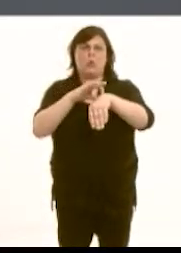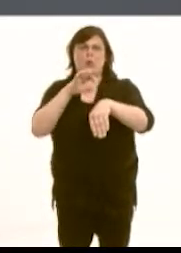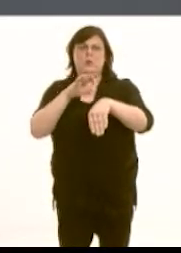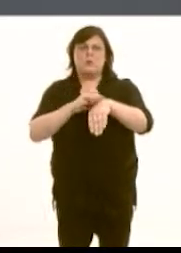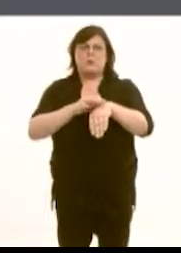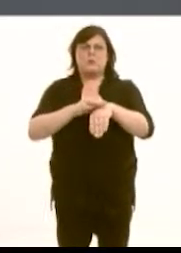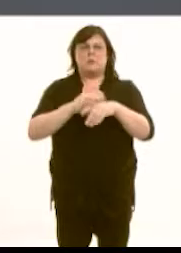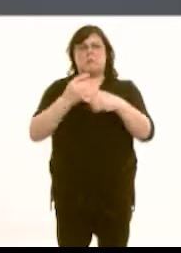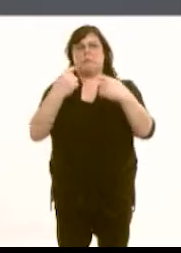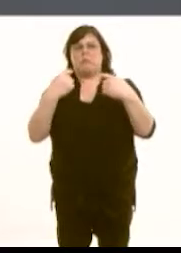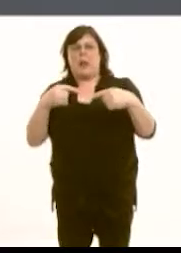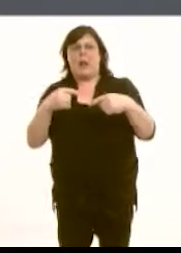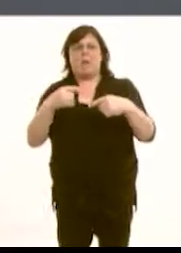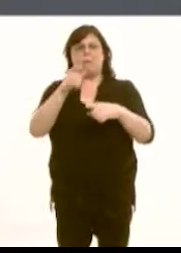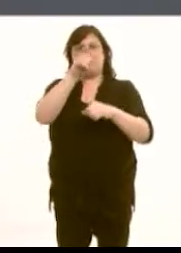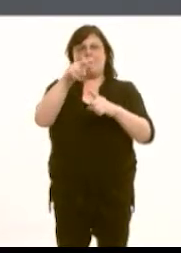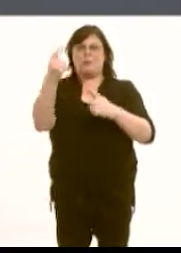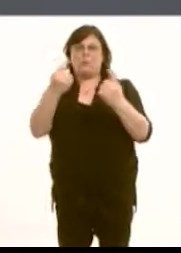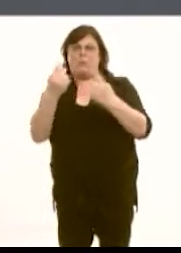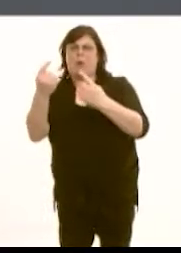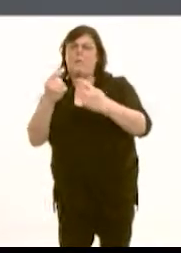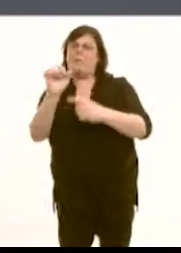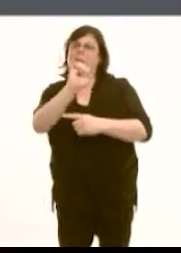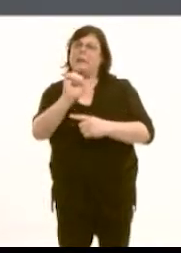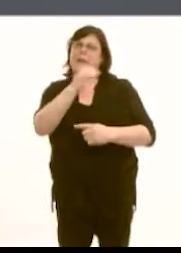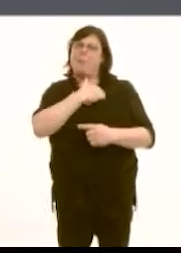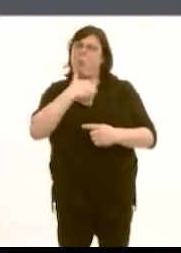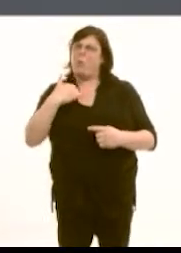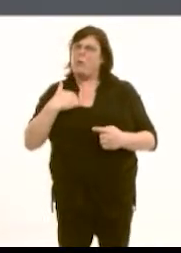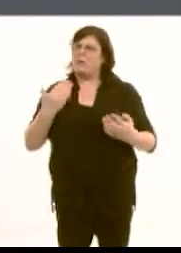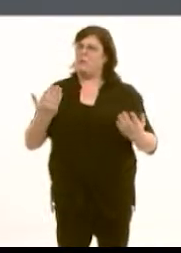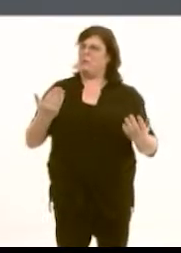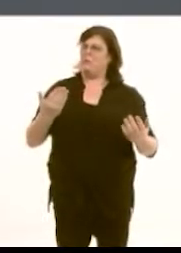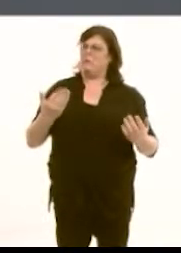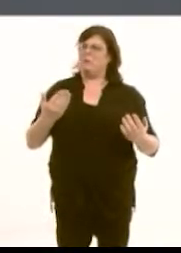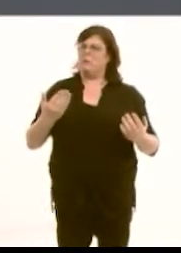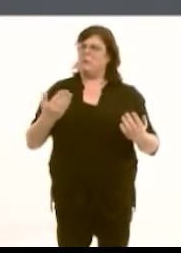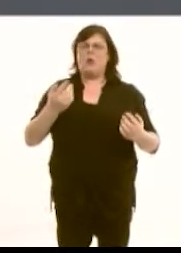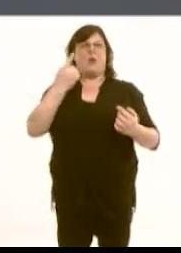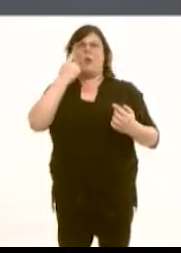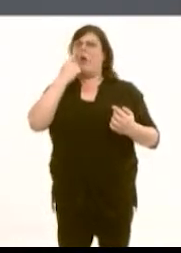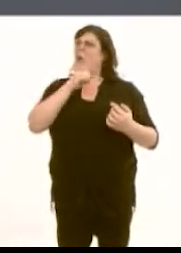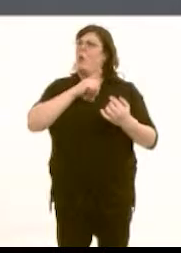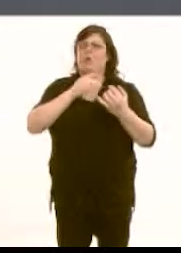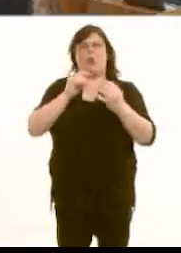mornings, across the whole of the country? Can you tell us why you have failed to meet this election pledge?